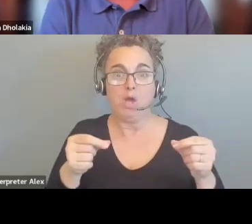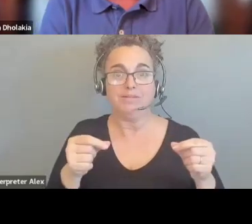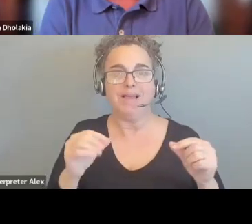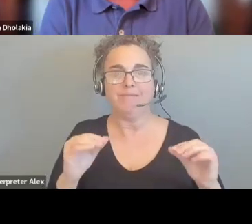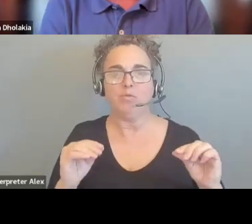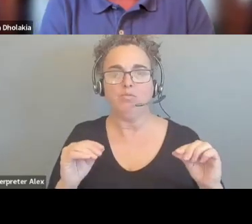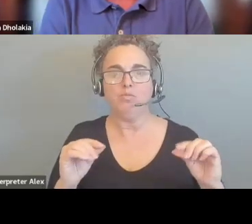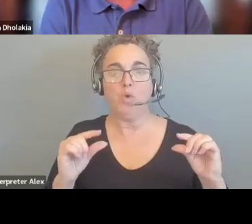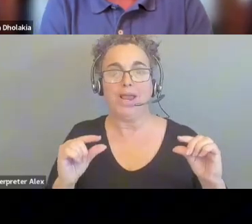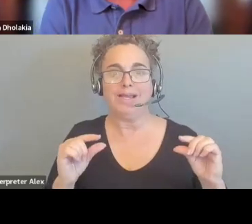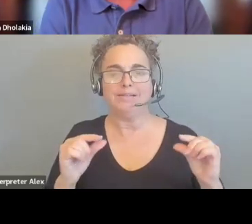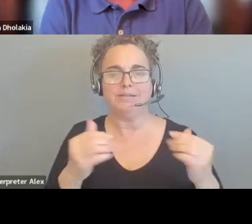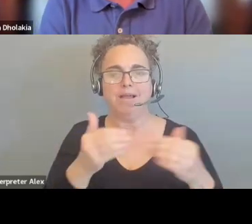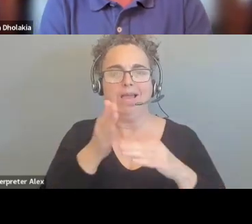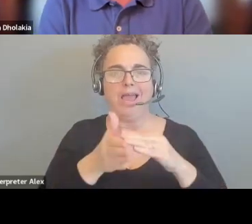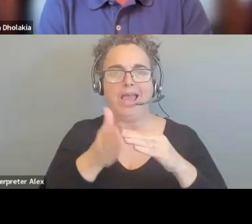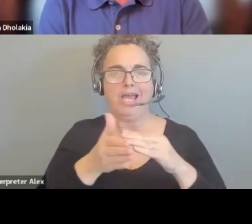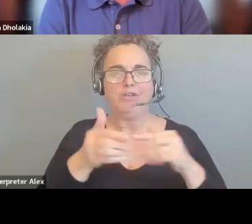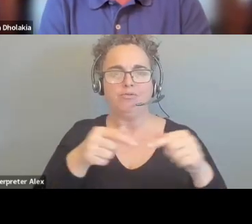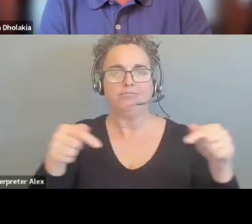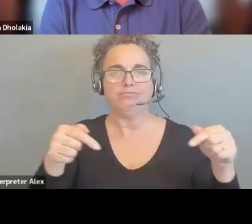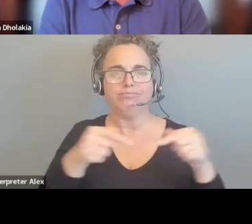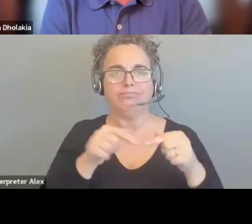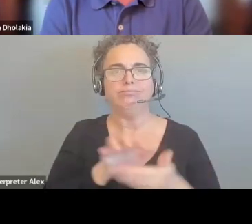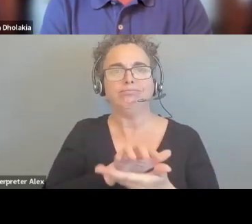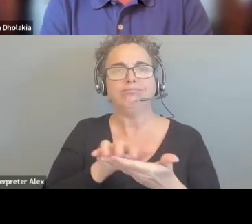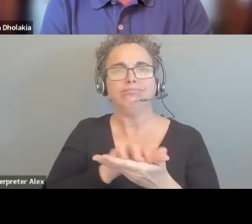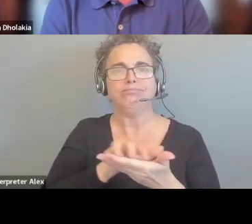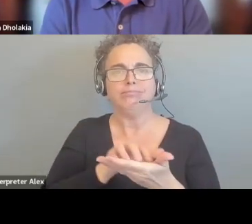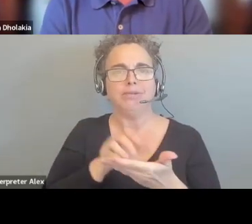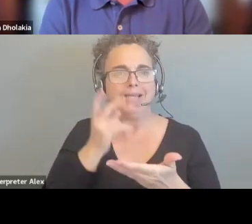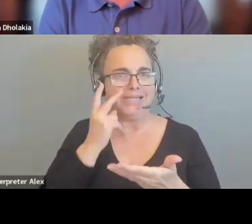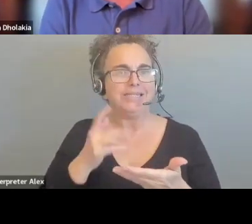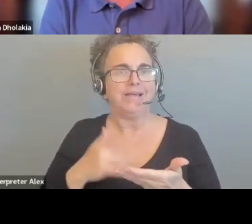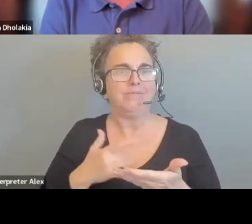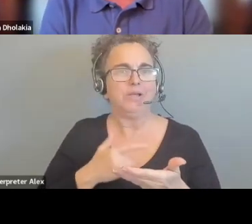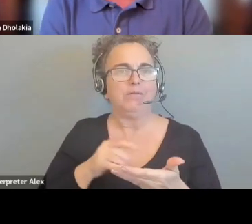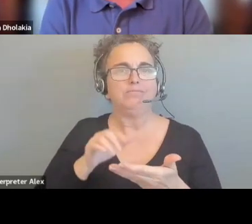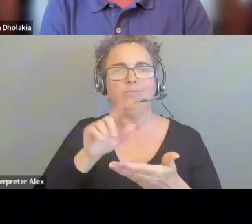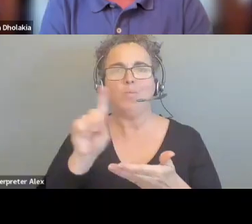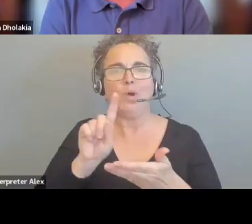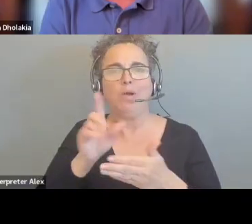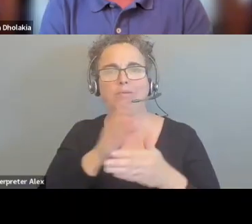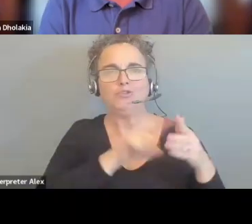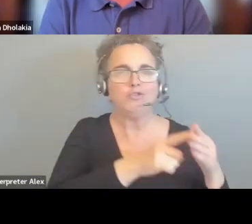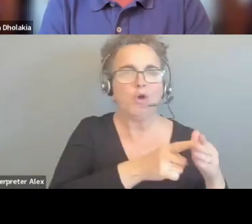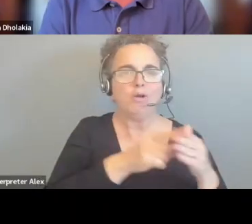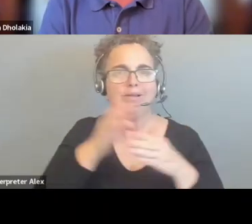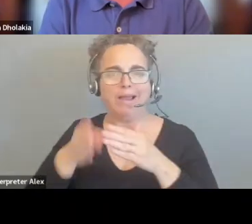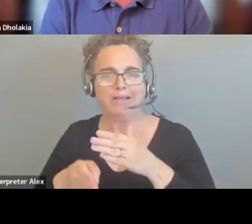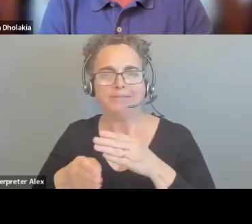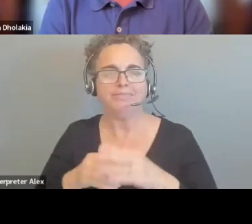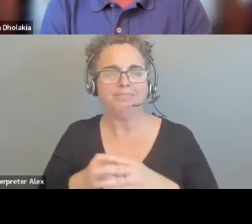for understanding of orientation. And finally all the blocks are able to are modular